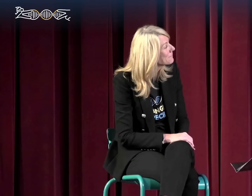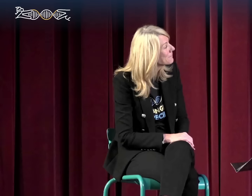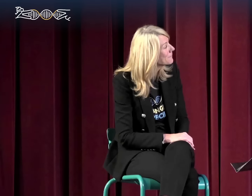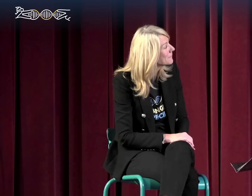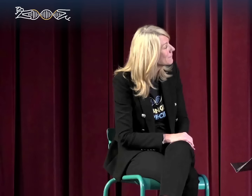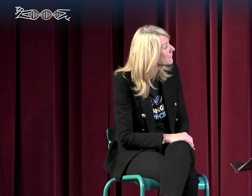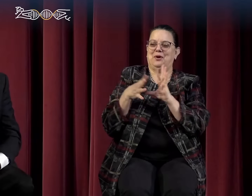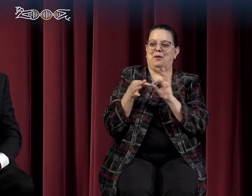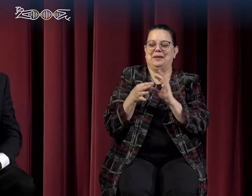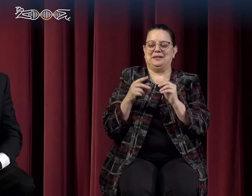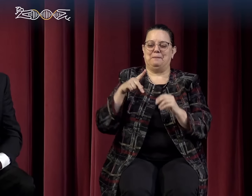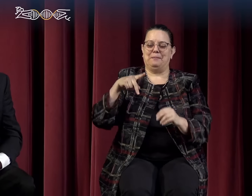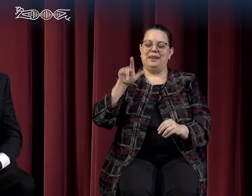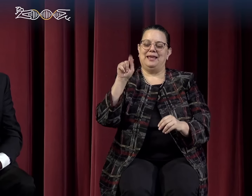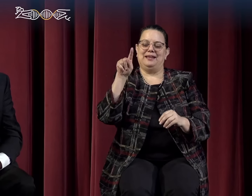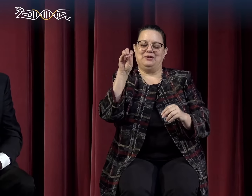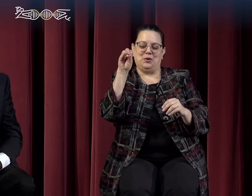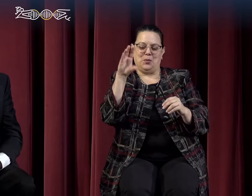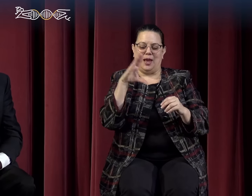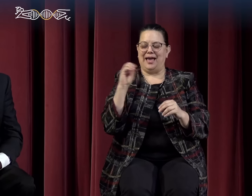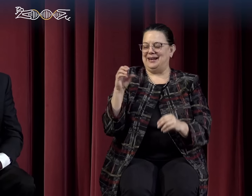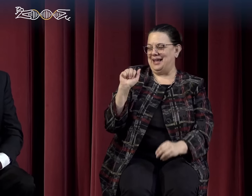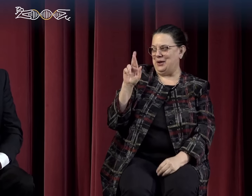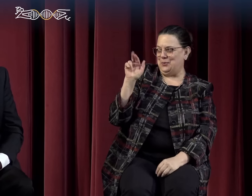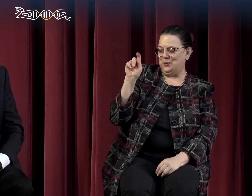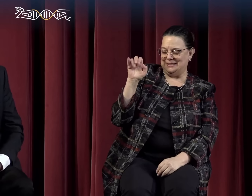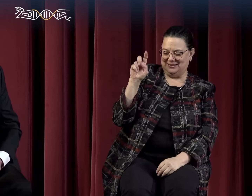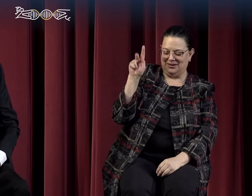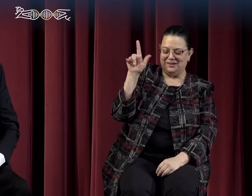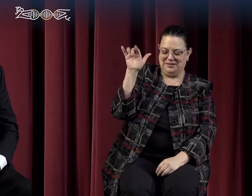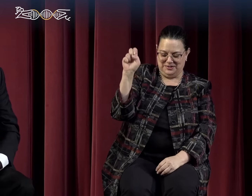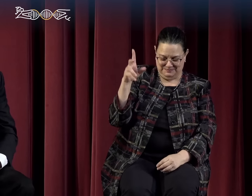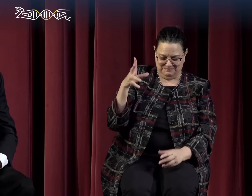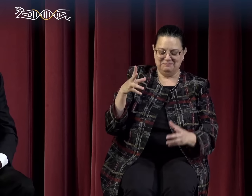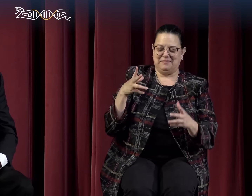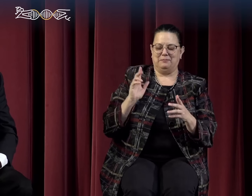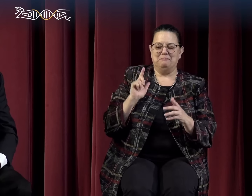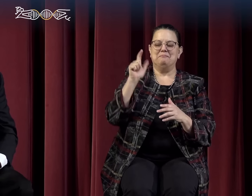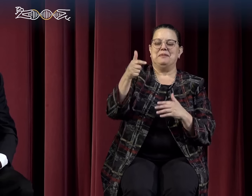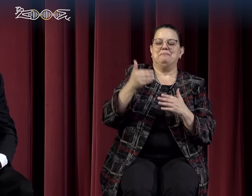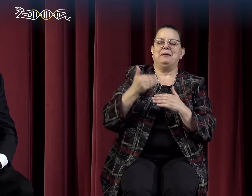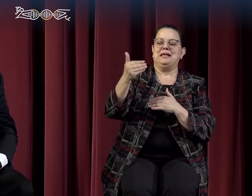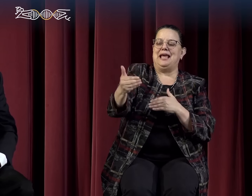I will reserve my comments on Plado and Aristotle,